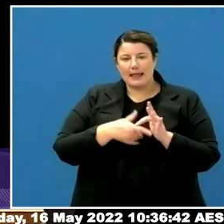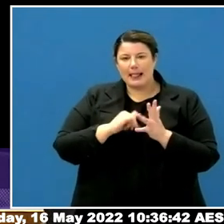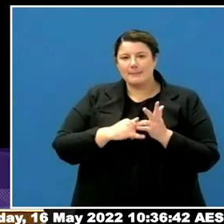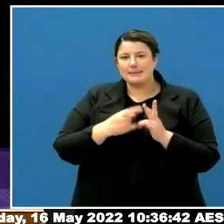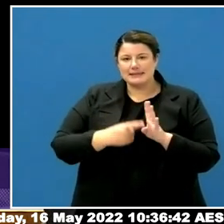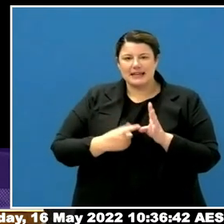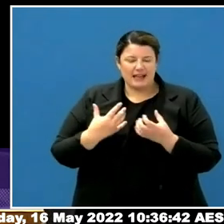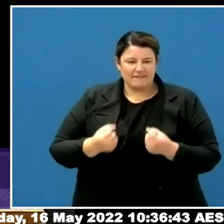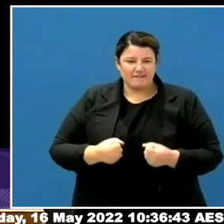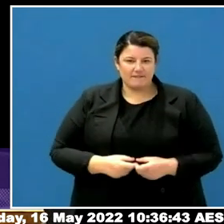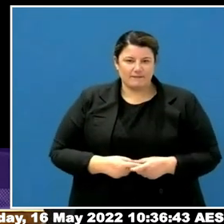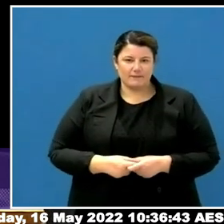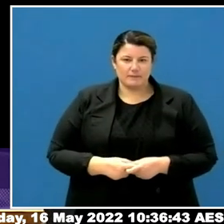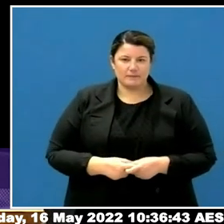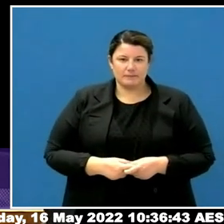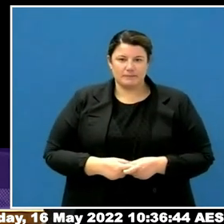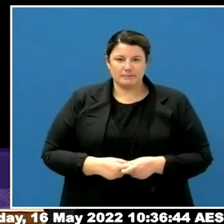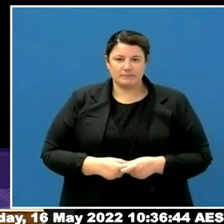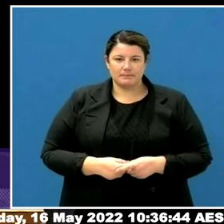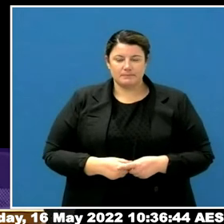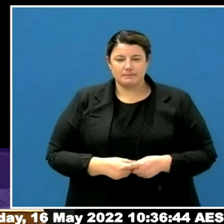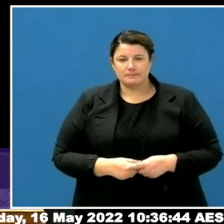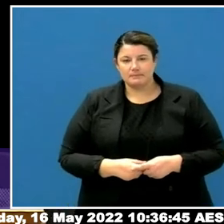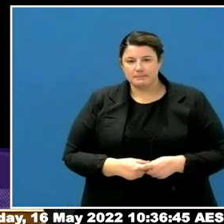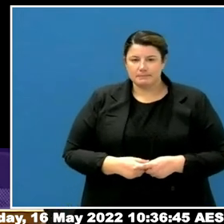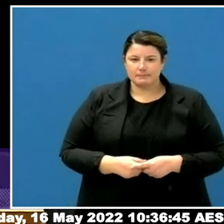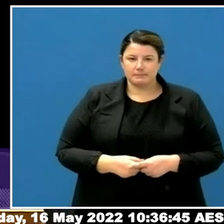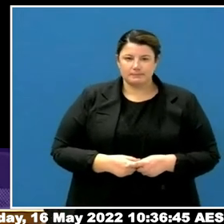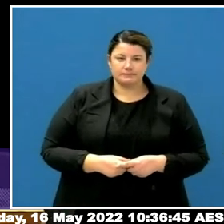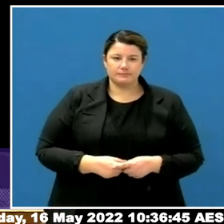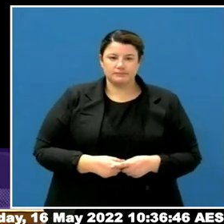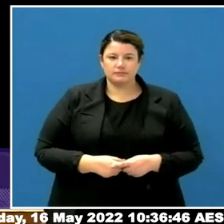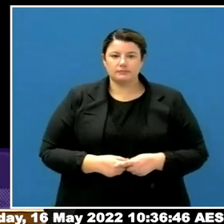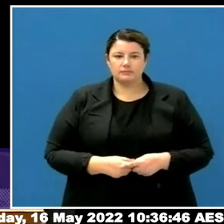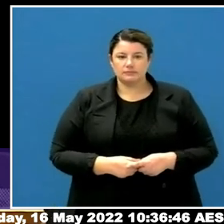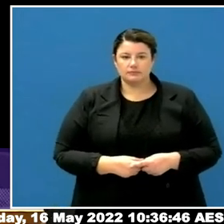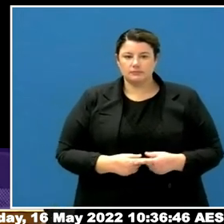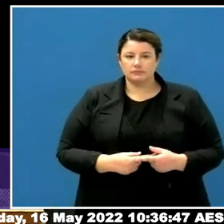In addition to providing care and support to Simon, Lilly worked for many years as a